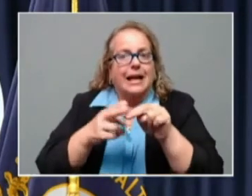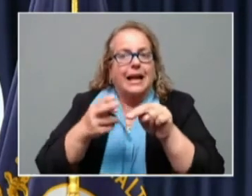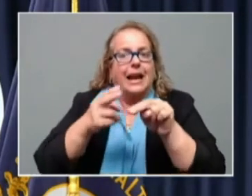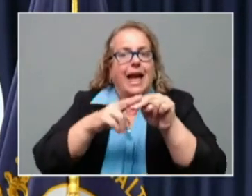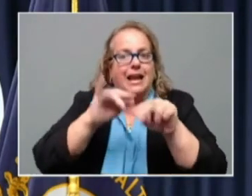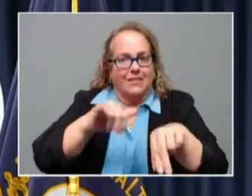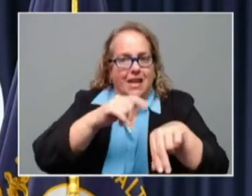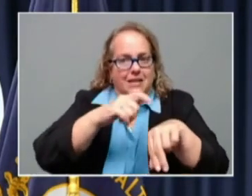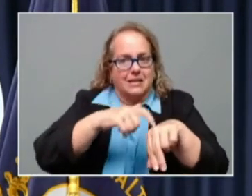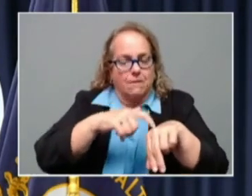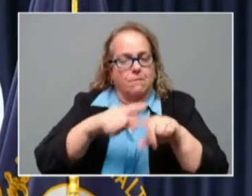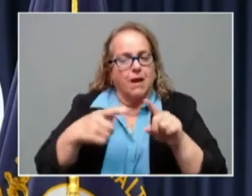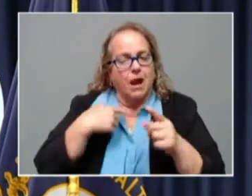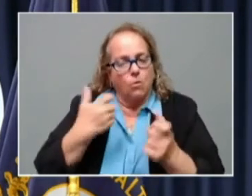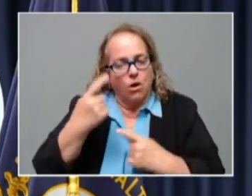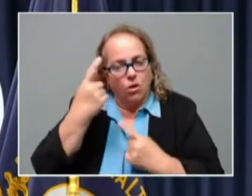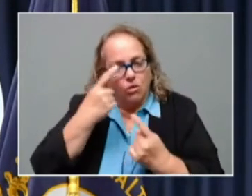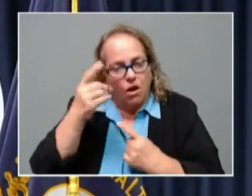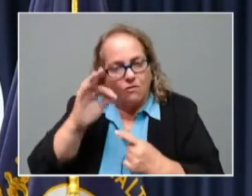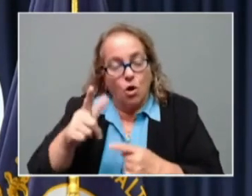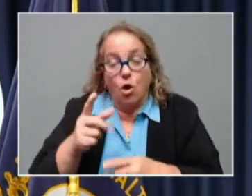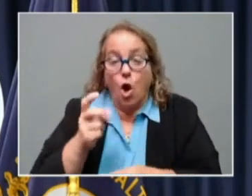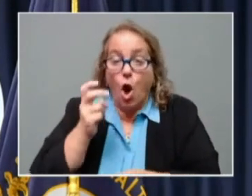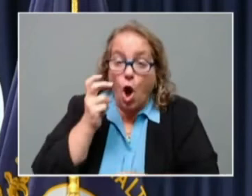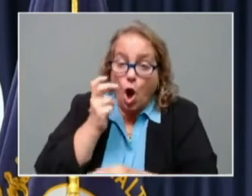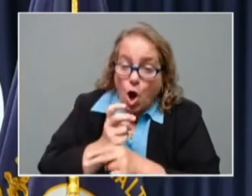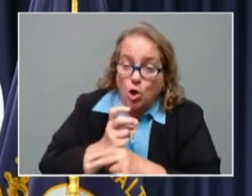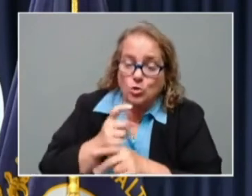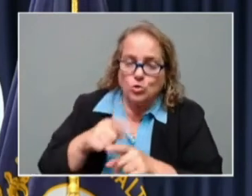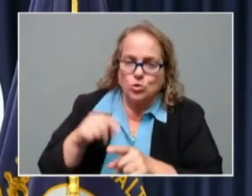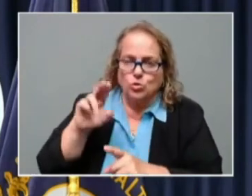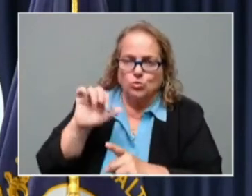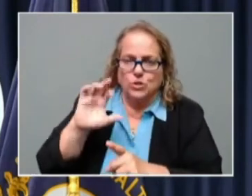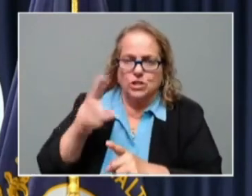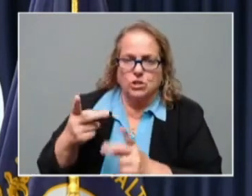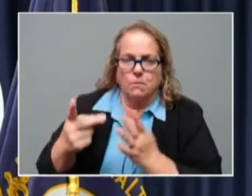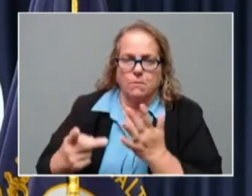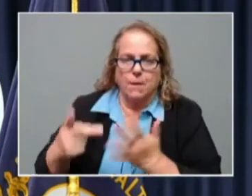reach populations whether it's really incentives at this point that work. I